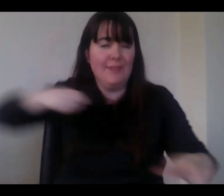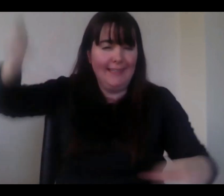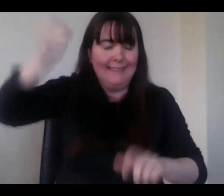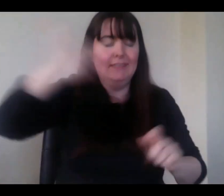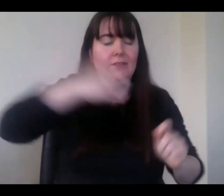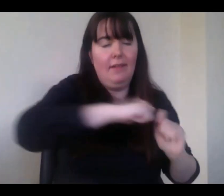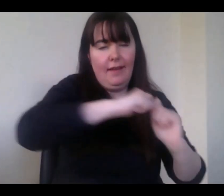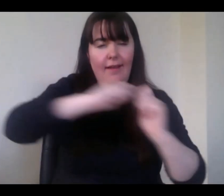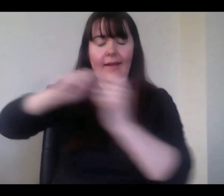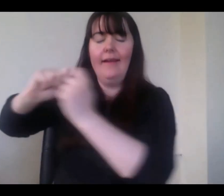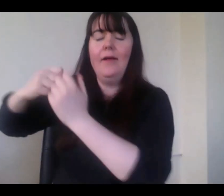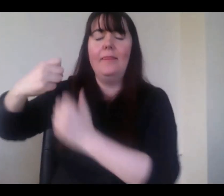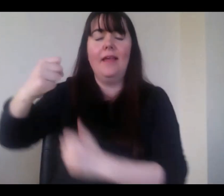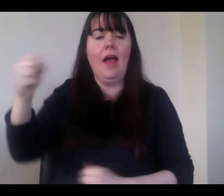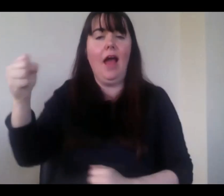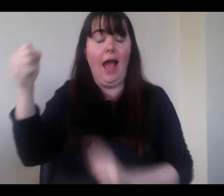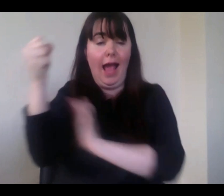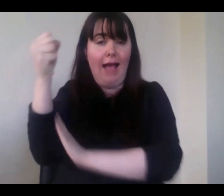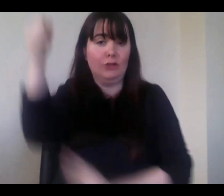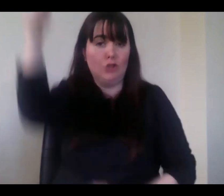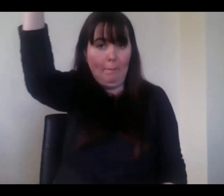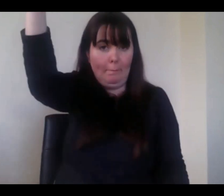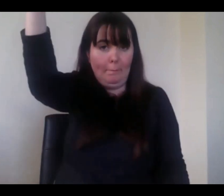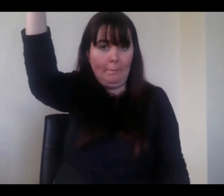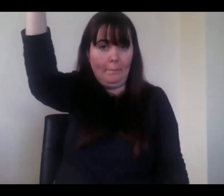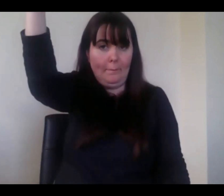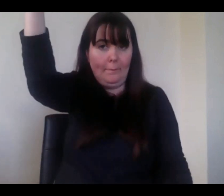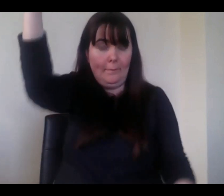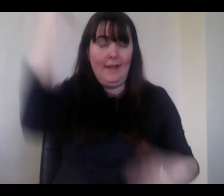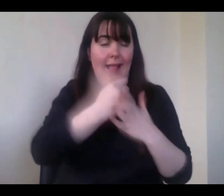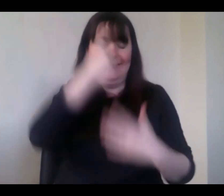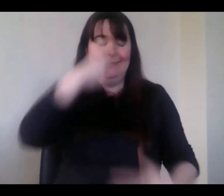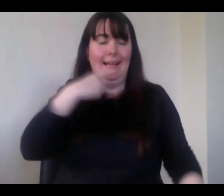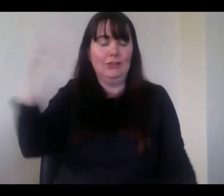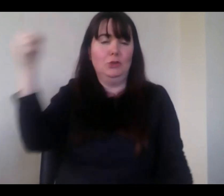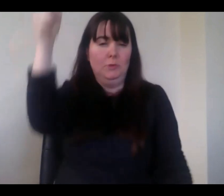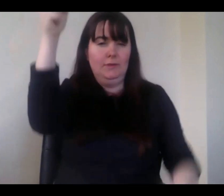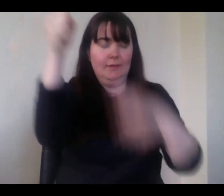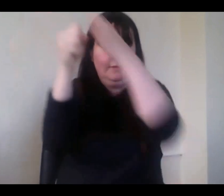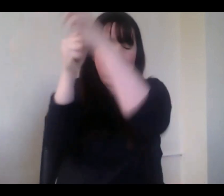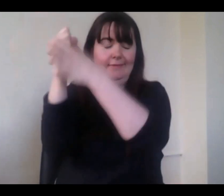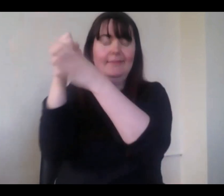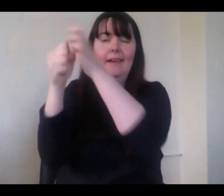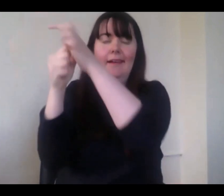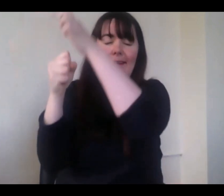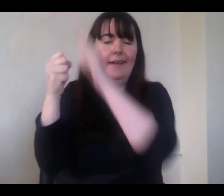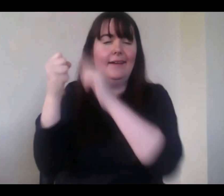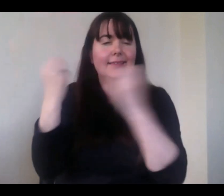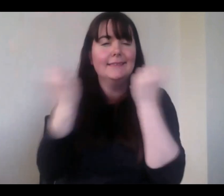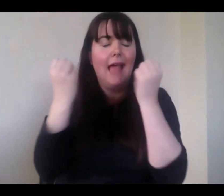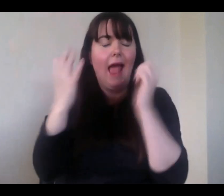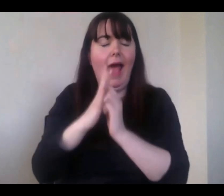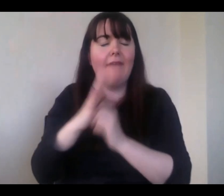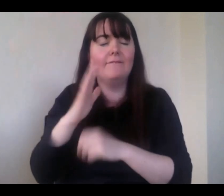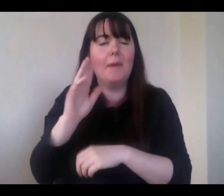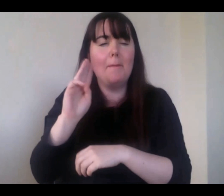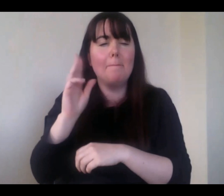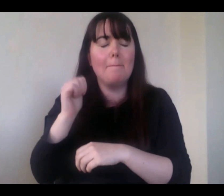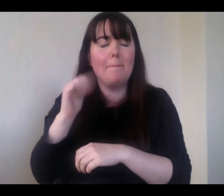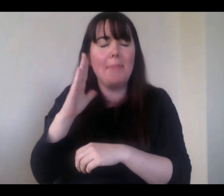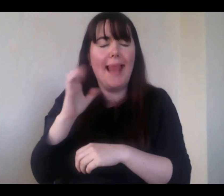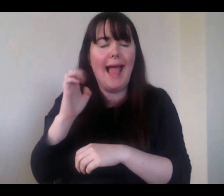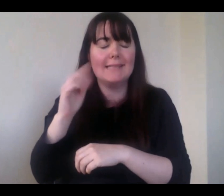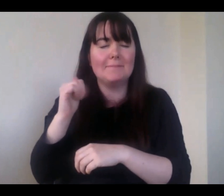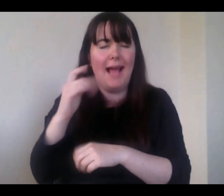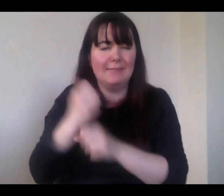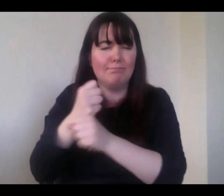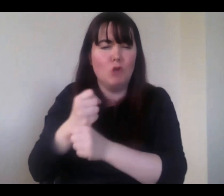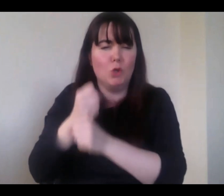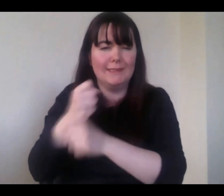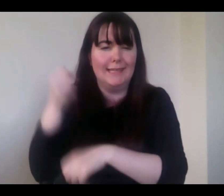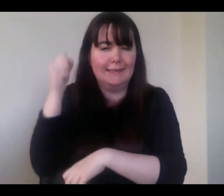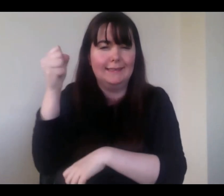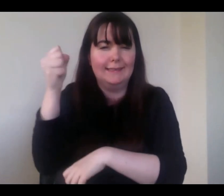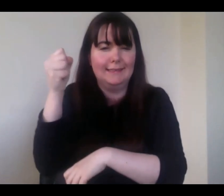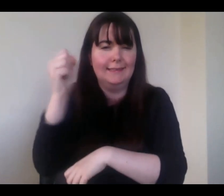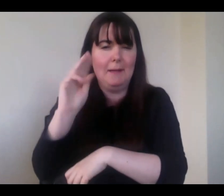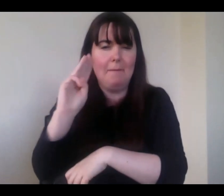back. And we made them into these like placards for protest, which is the glorious thing